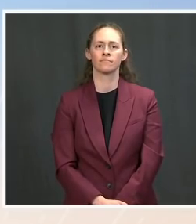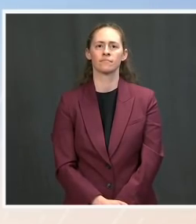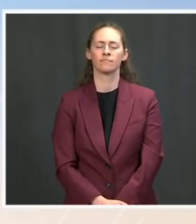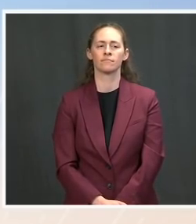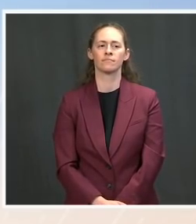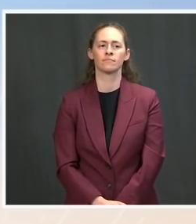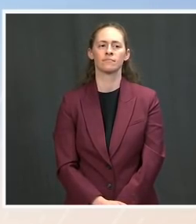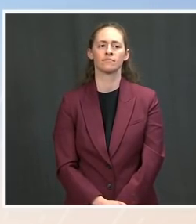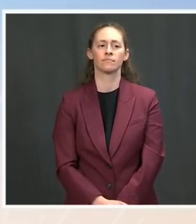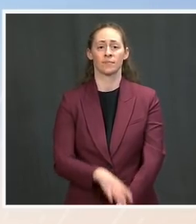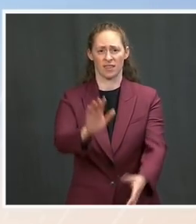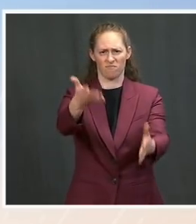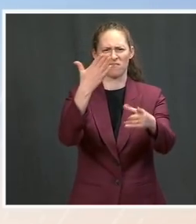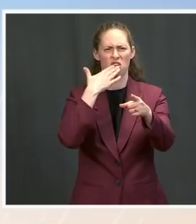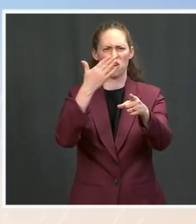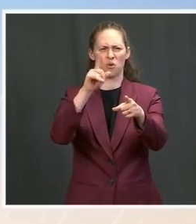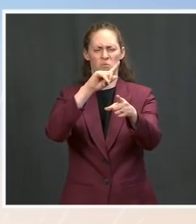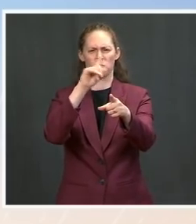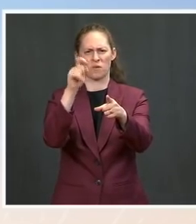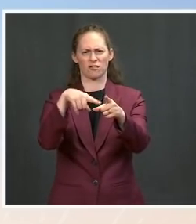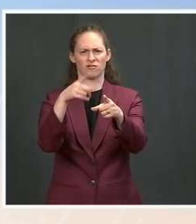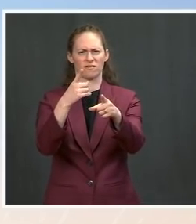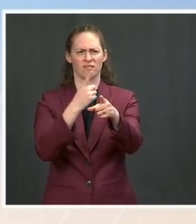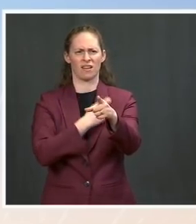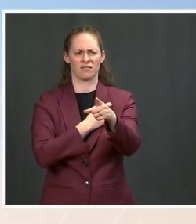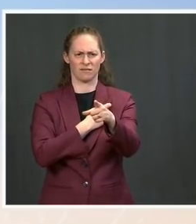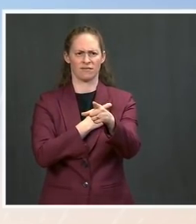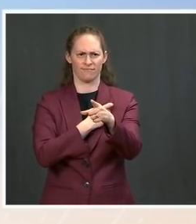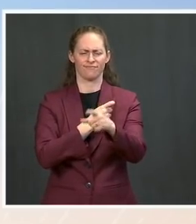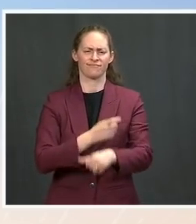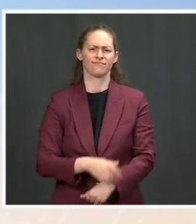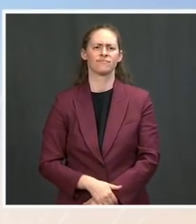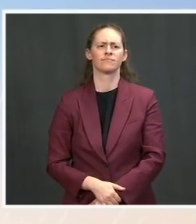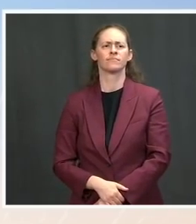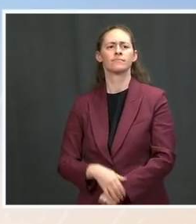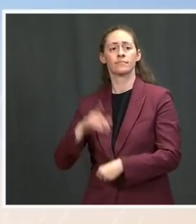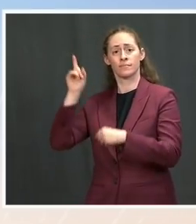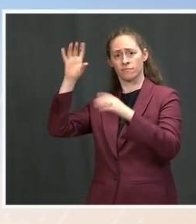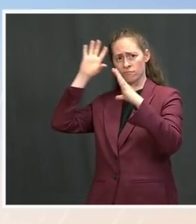It's an important program the President talked about, of course -- has talked about in the past and he is committed to.